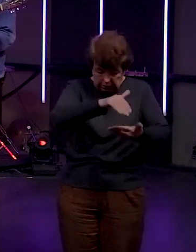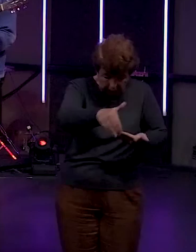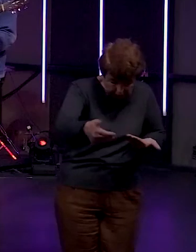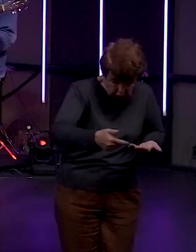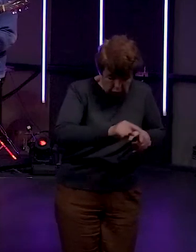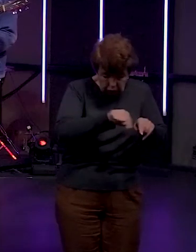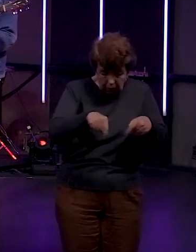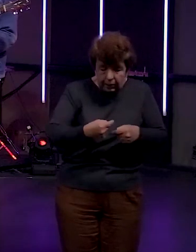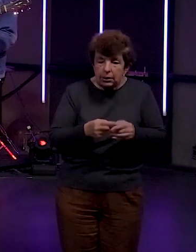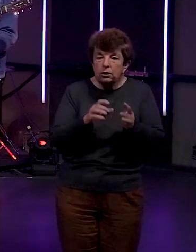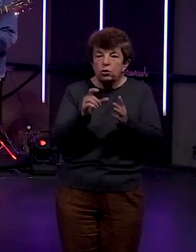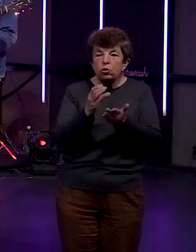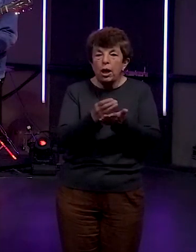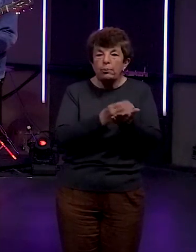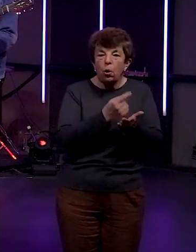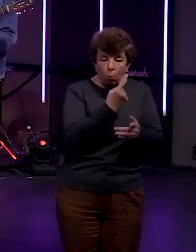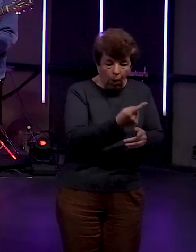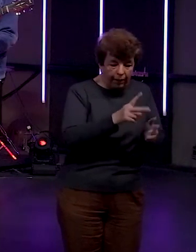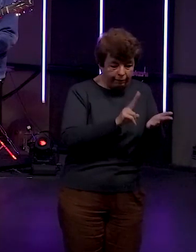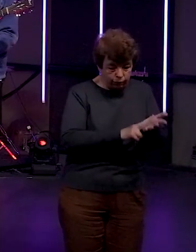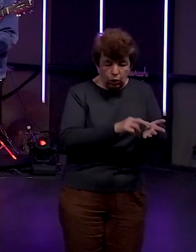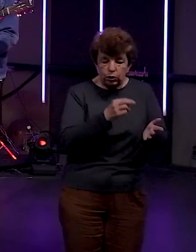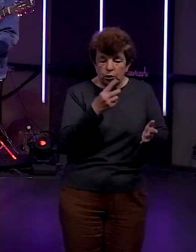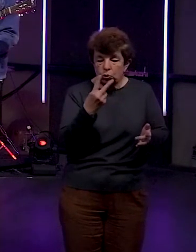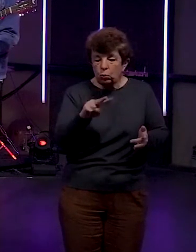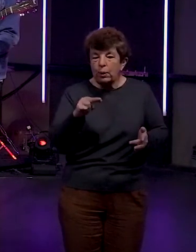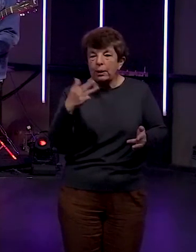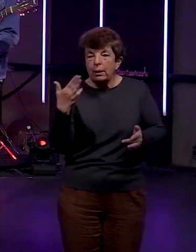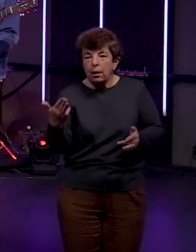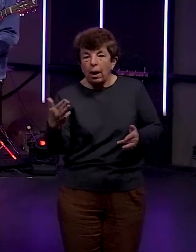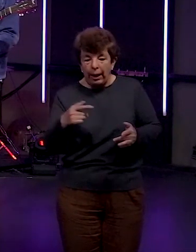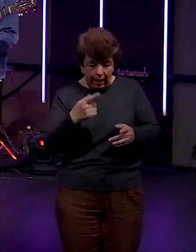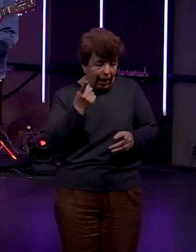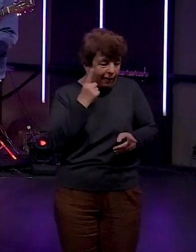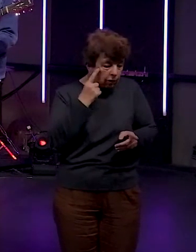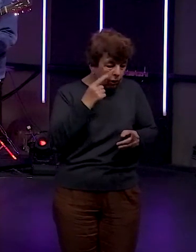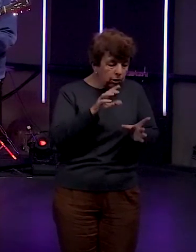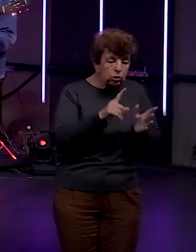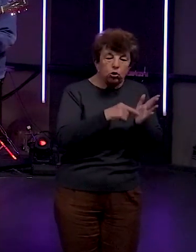us in John chapter 1 and verse 29 Here we see John the Baptist has been